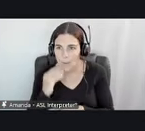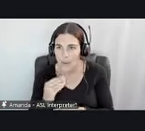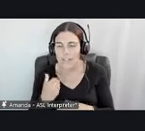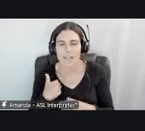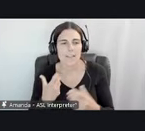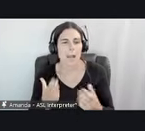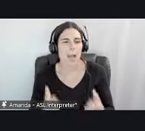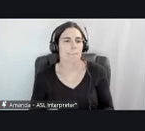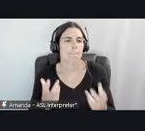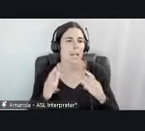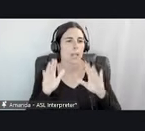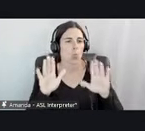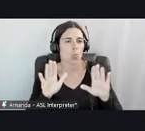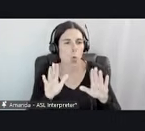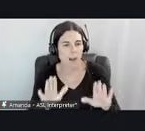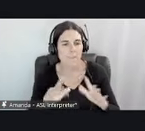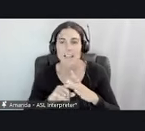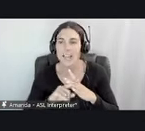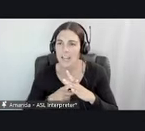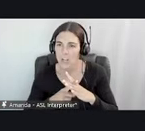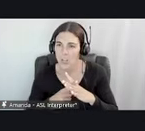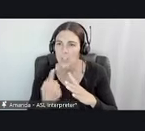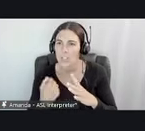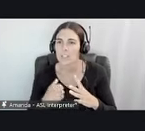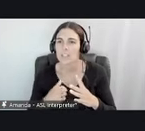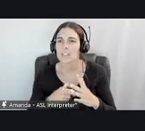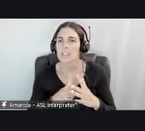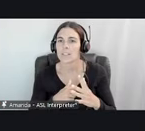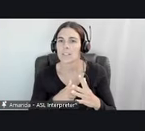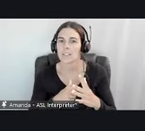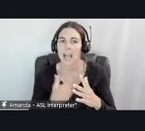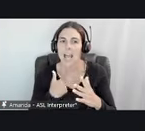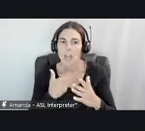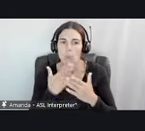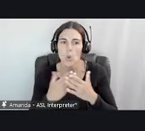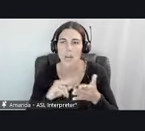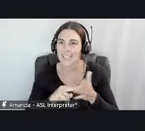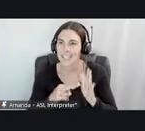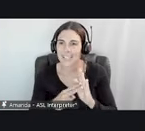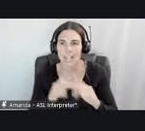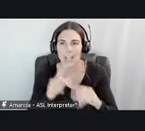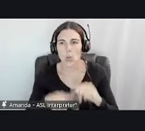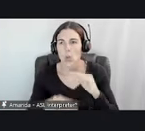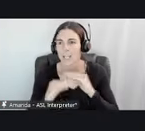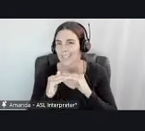um initiatives that were started and well intended and they were not sustainable and often the impact